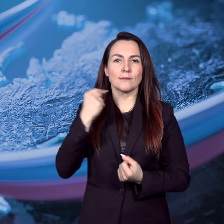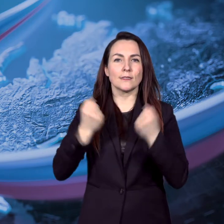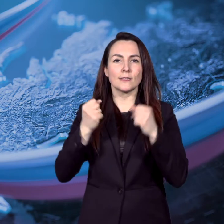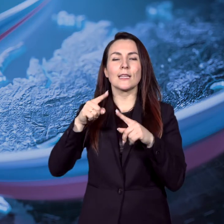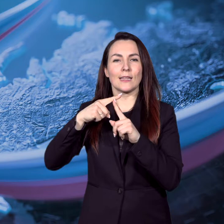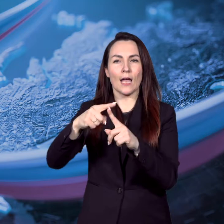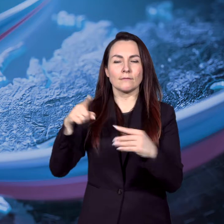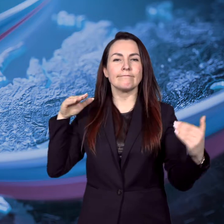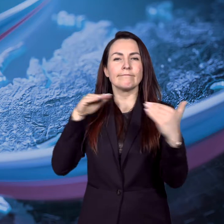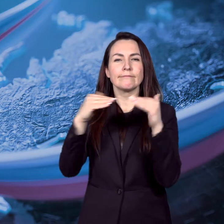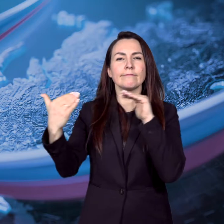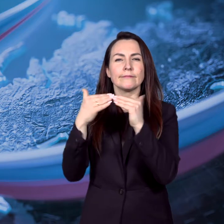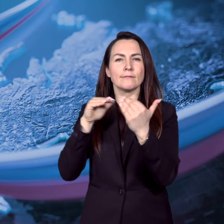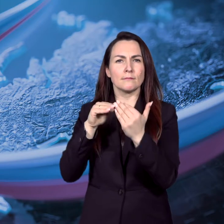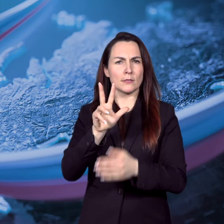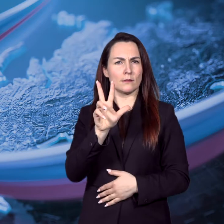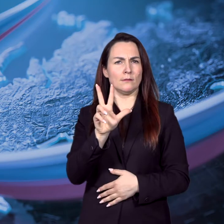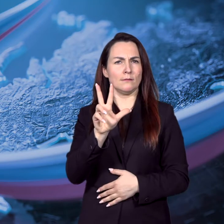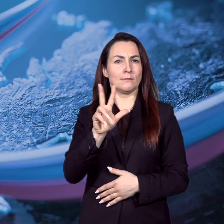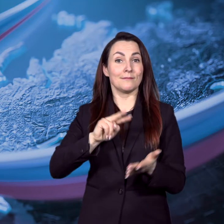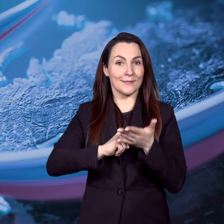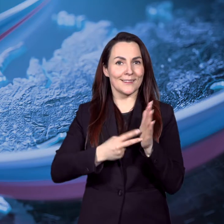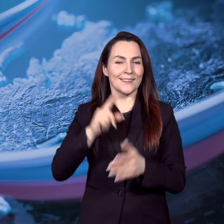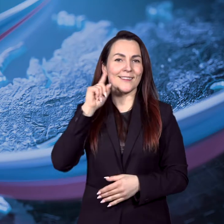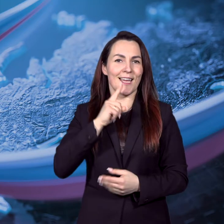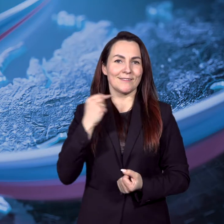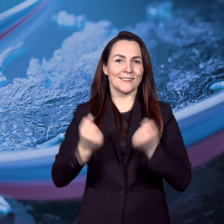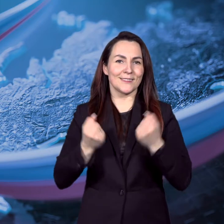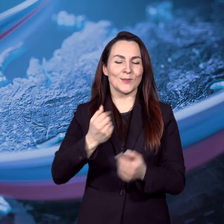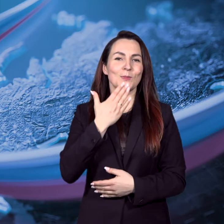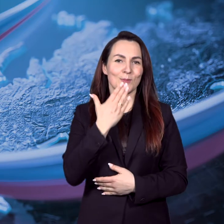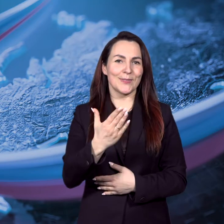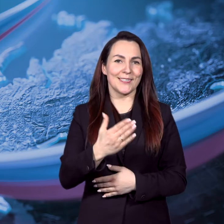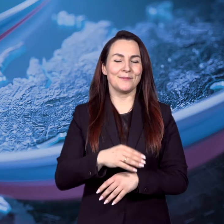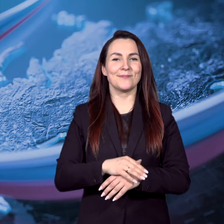with the participation of deaf taxi drivers. So these are the most accident-free drivers.